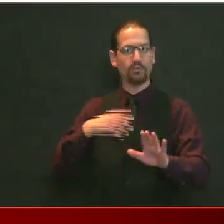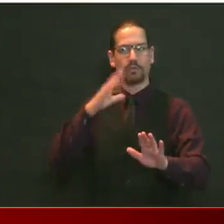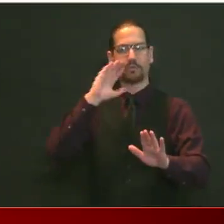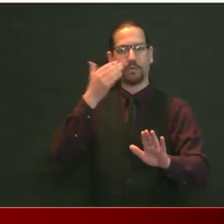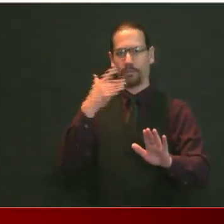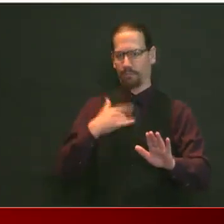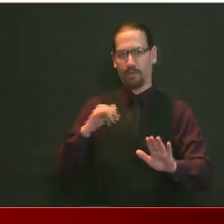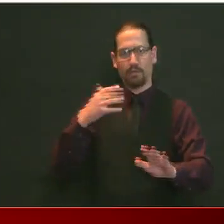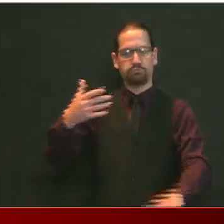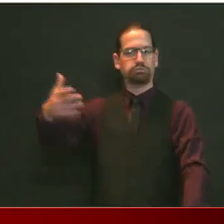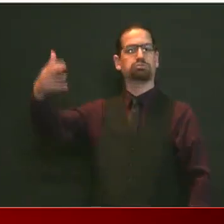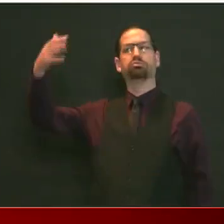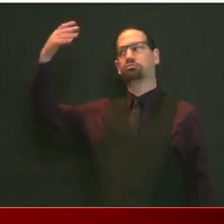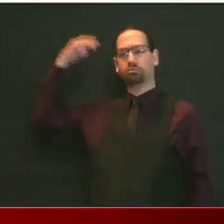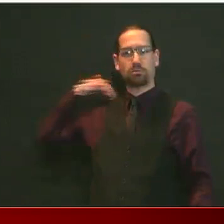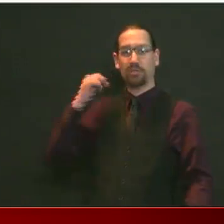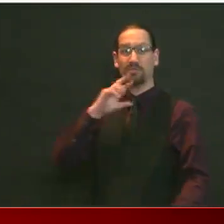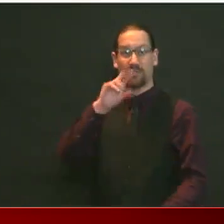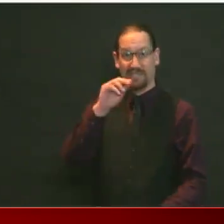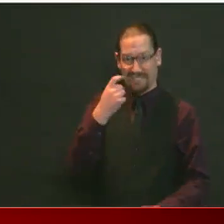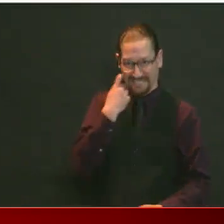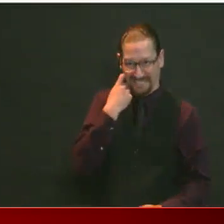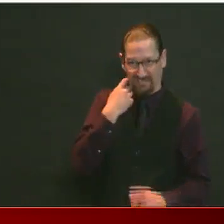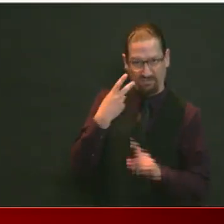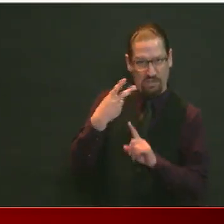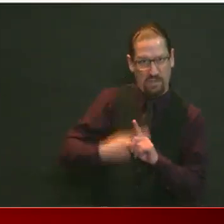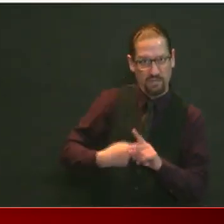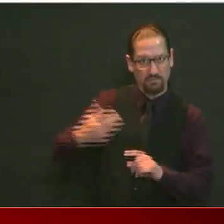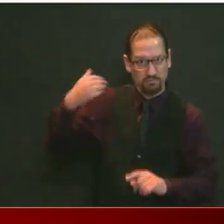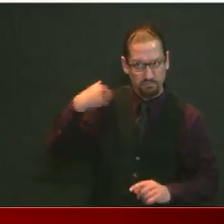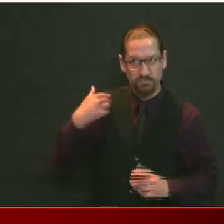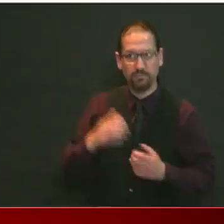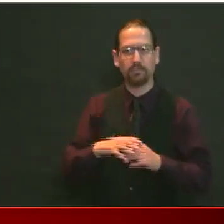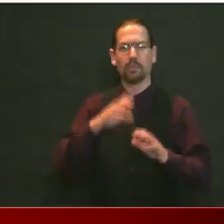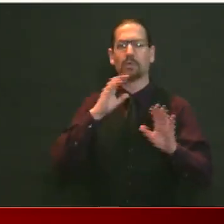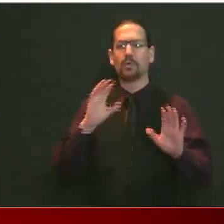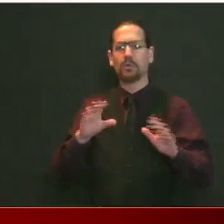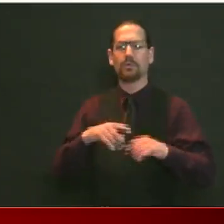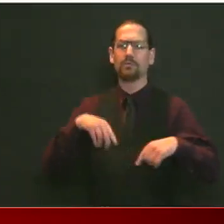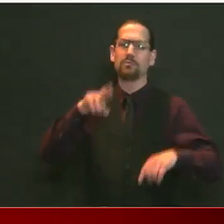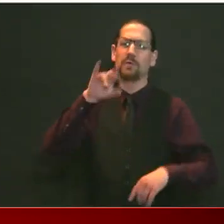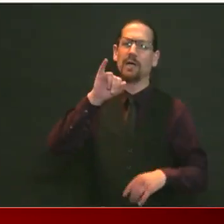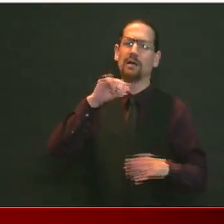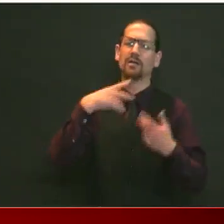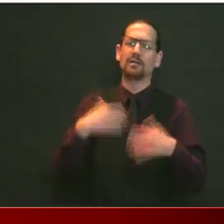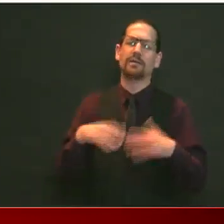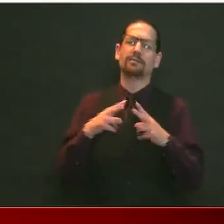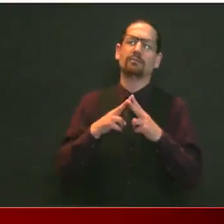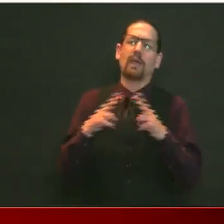WASN'T. IT FEELS LIKE A LIFETIME AND IT WAS WEEKS.